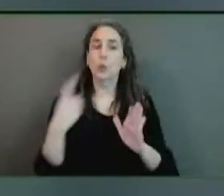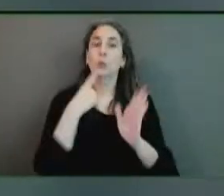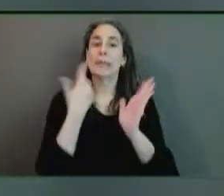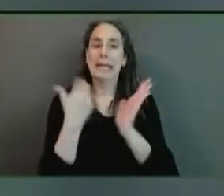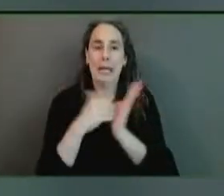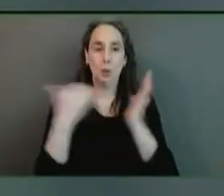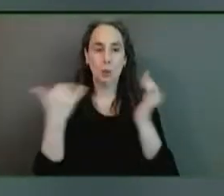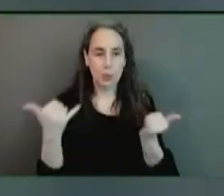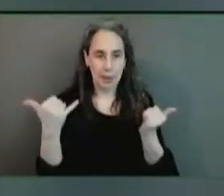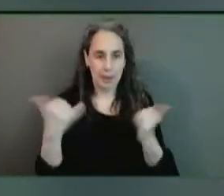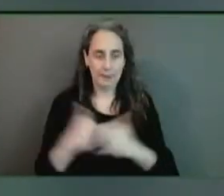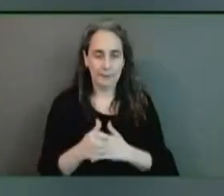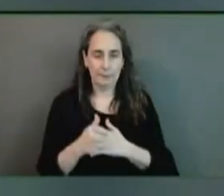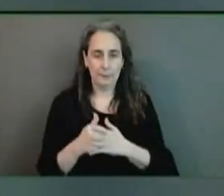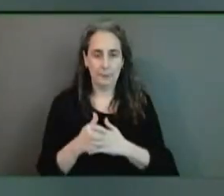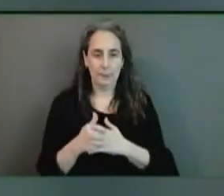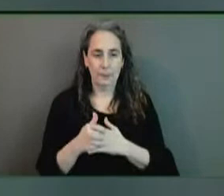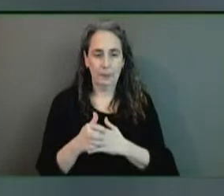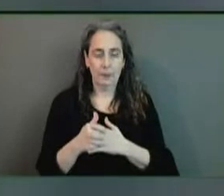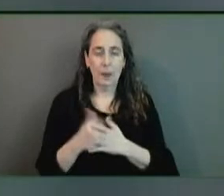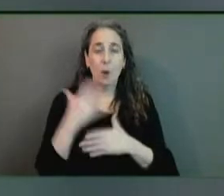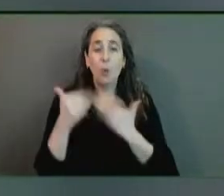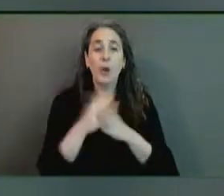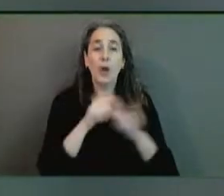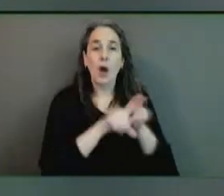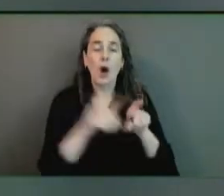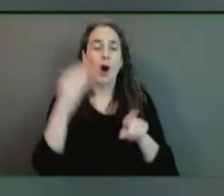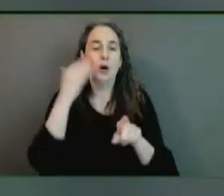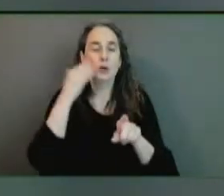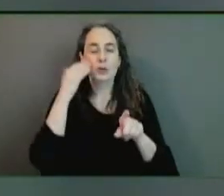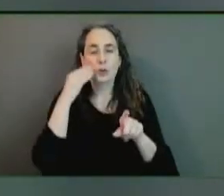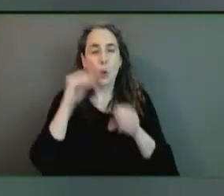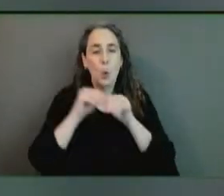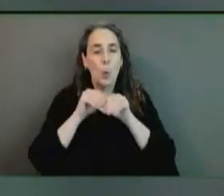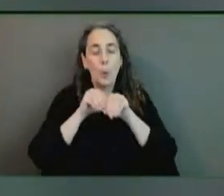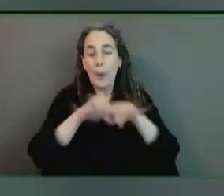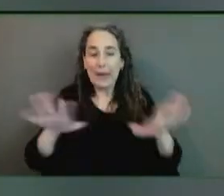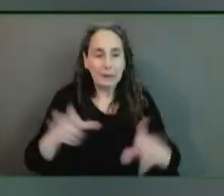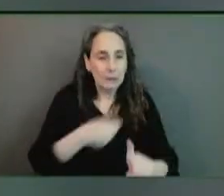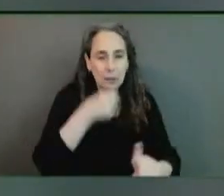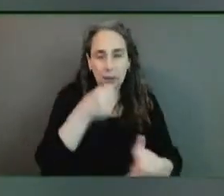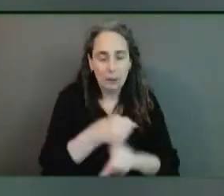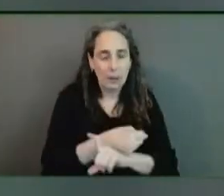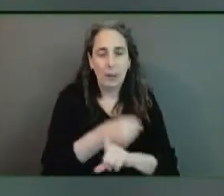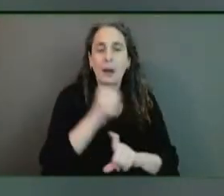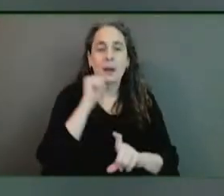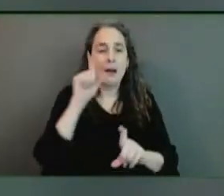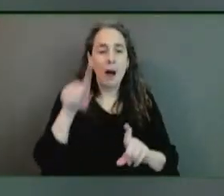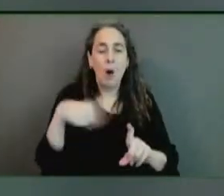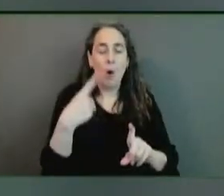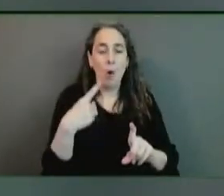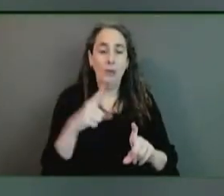community message on Sunday, and I want to reiterate it today. Now we all also know that the